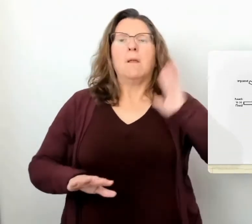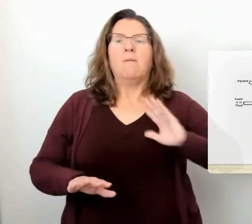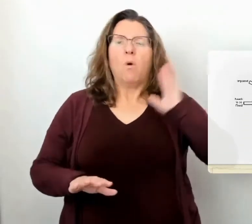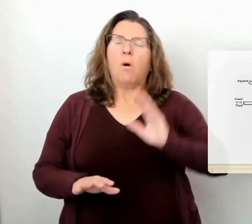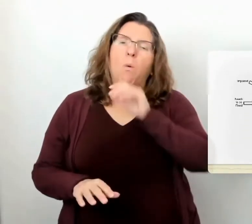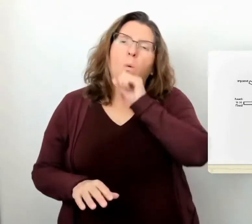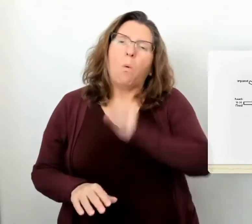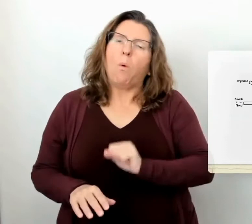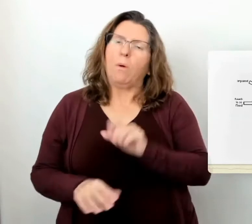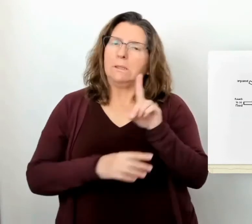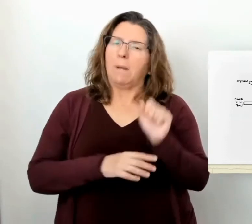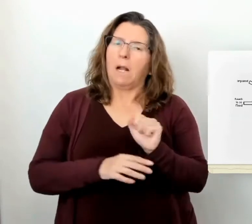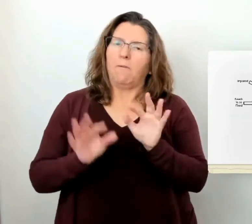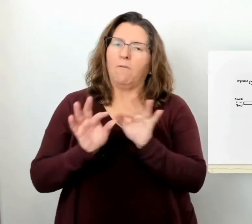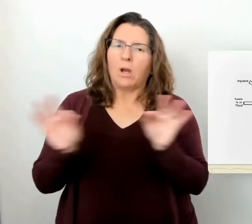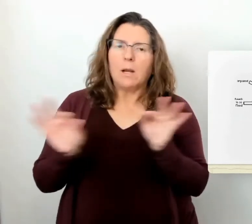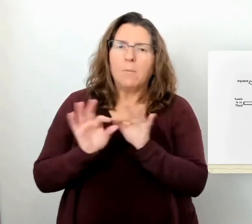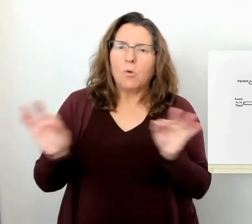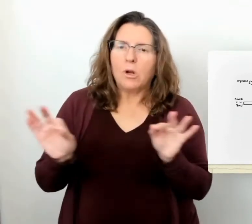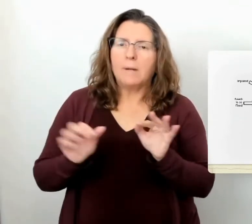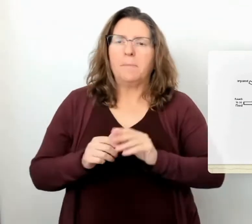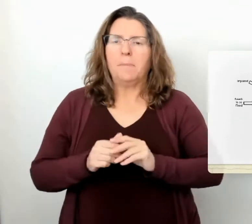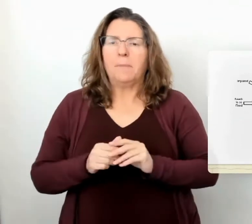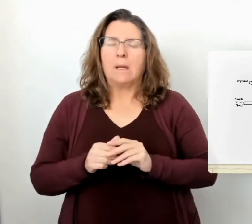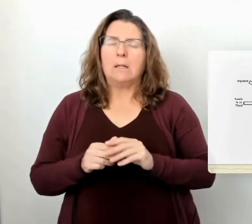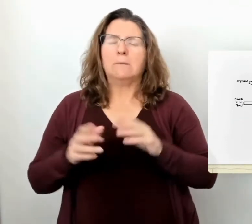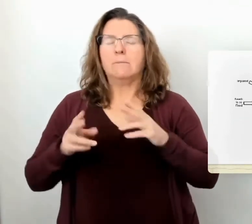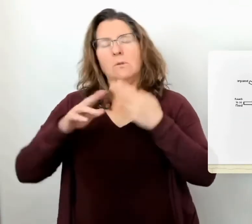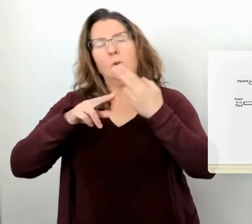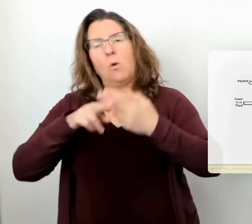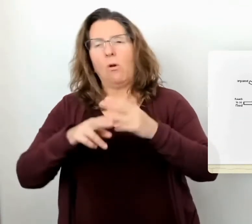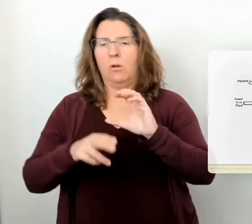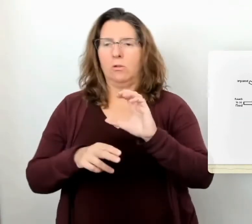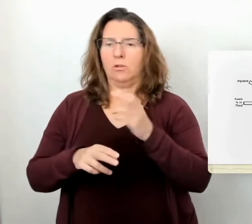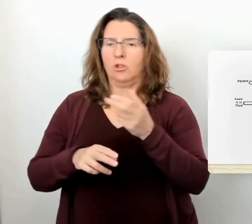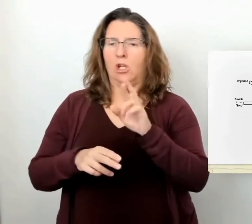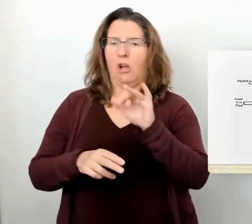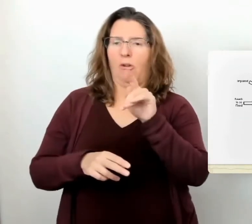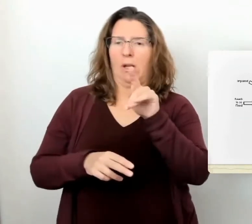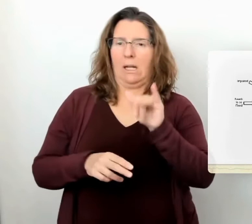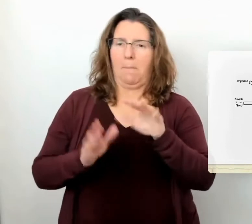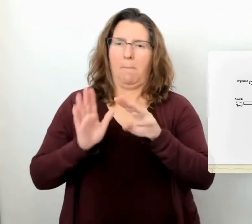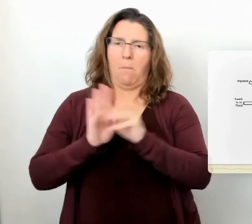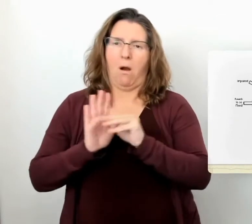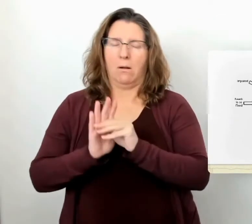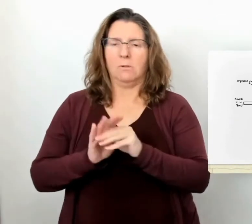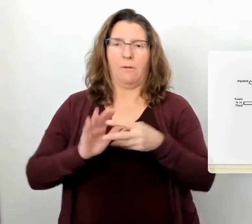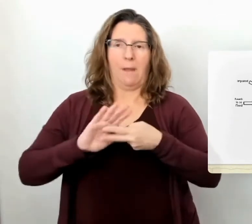The old disability framework is referred to as the charity based model.